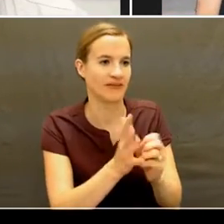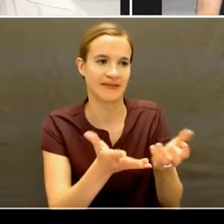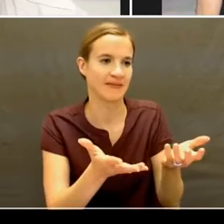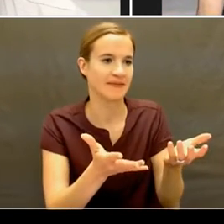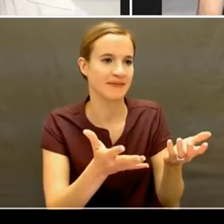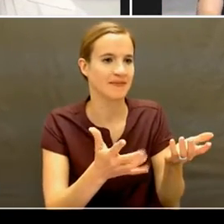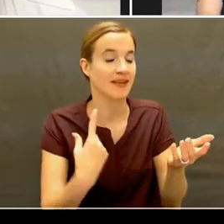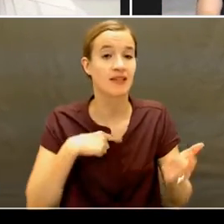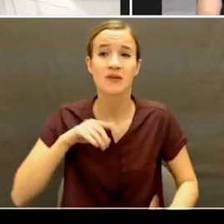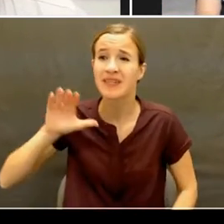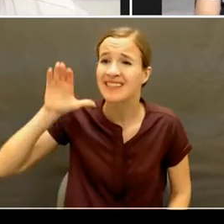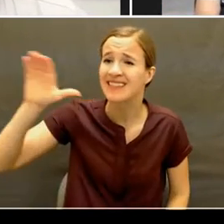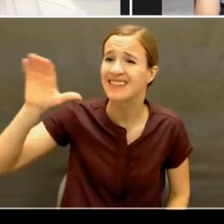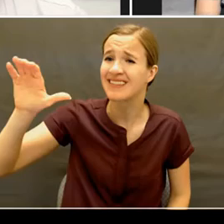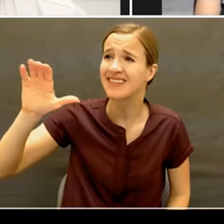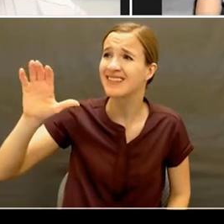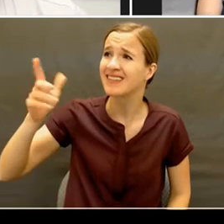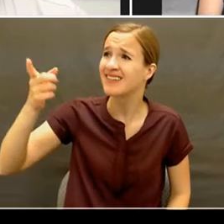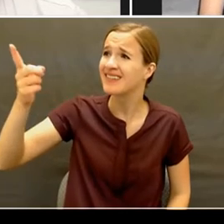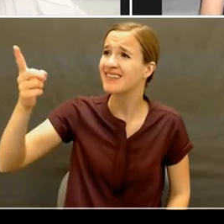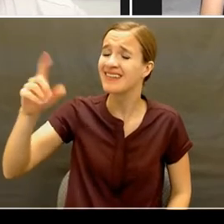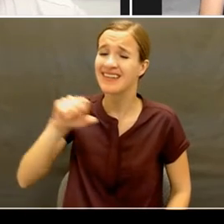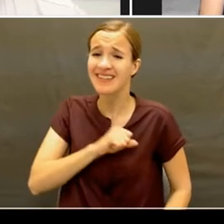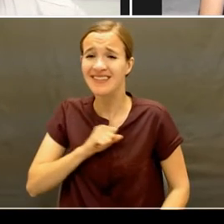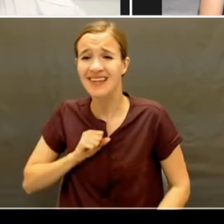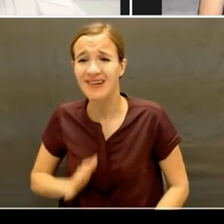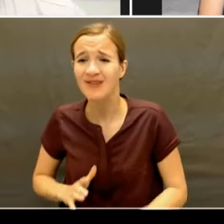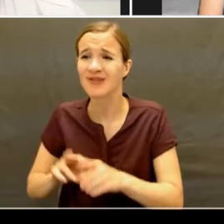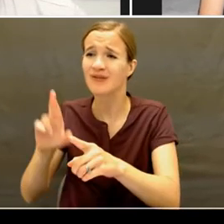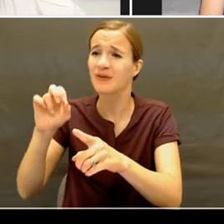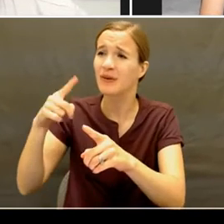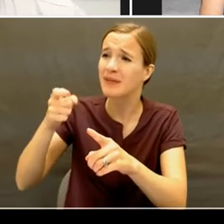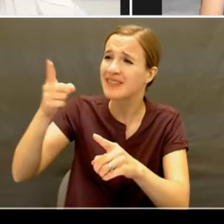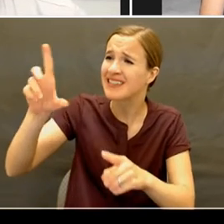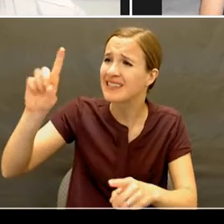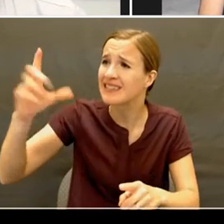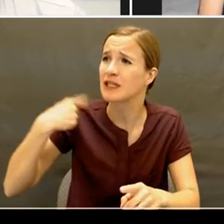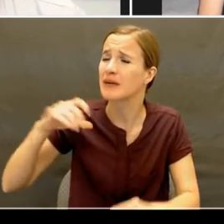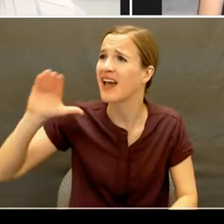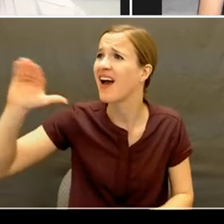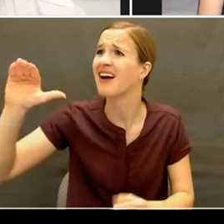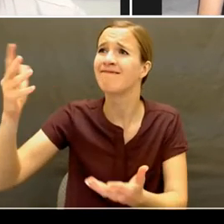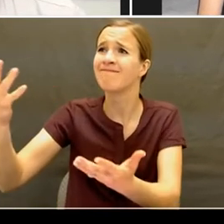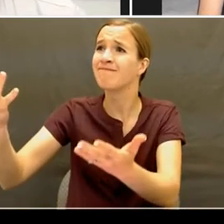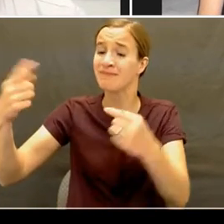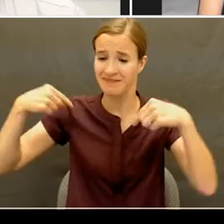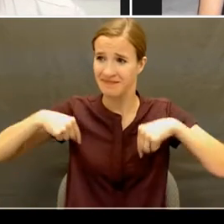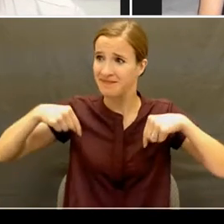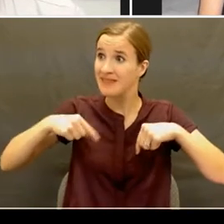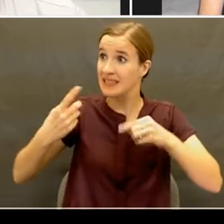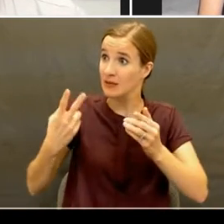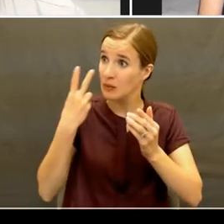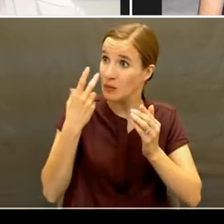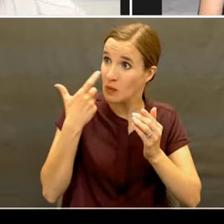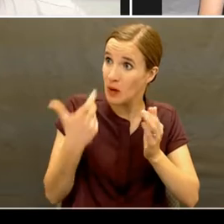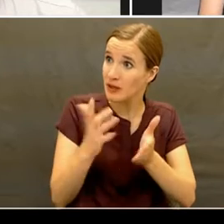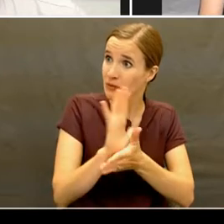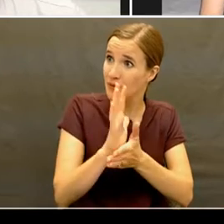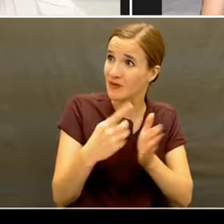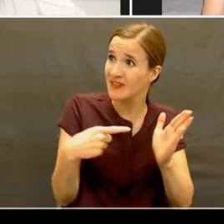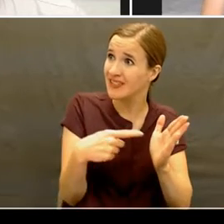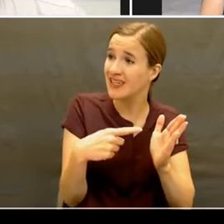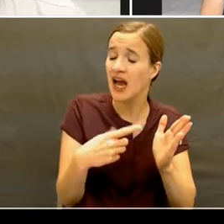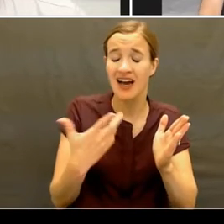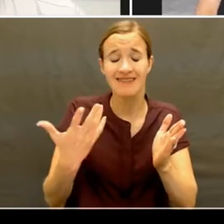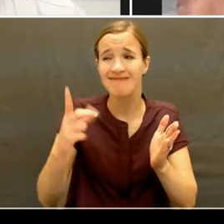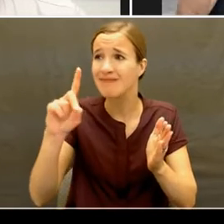priority. And we had no, you know, we don't have anybody that couldn't say "stop" you know, we